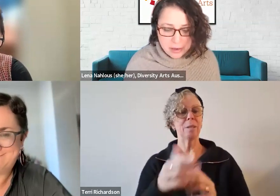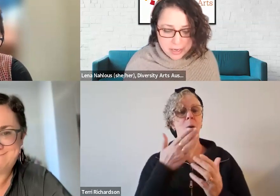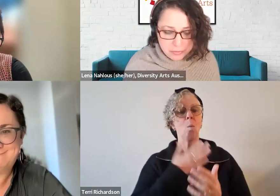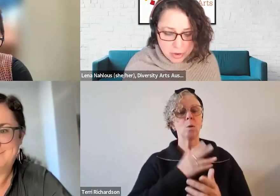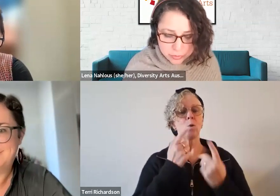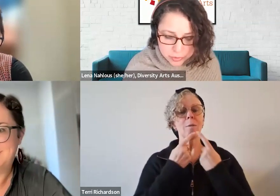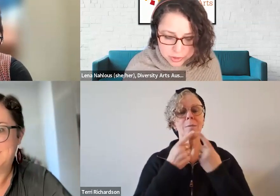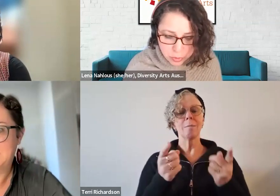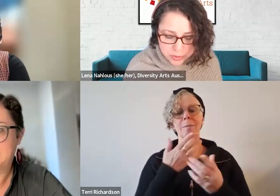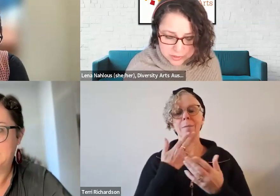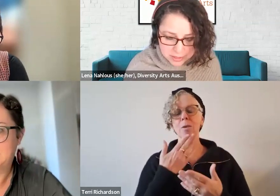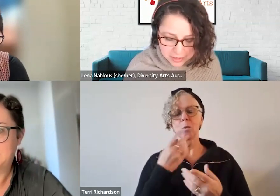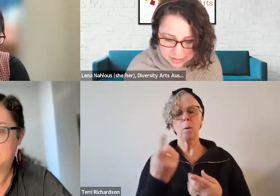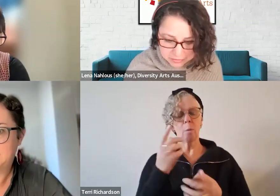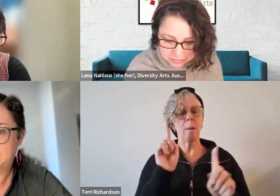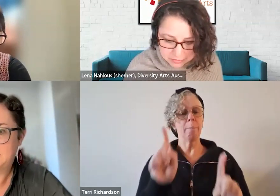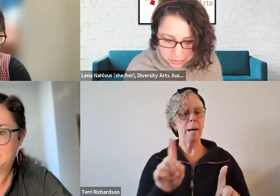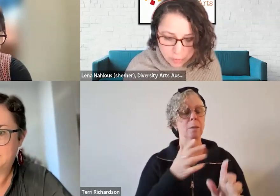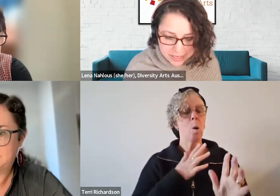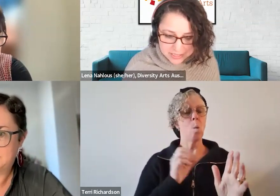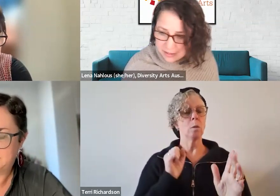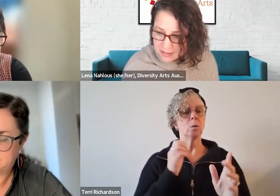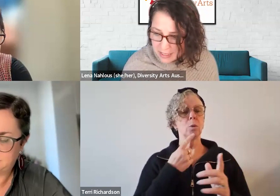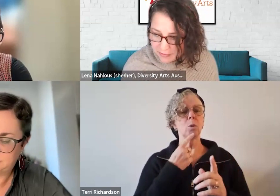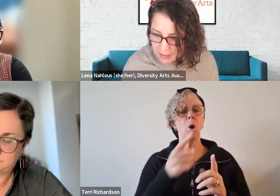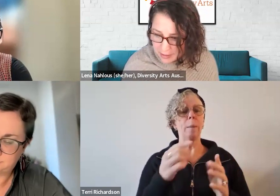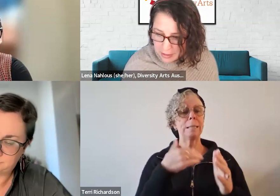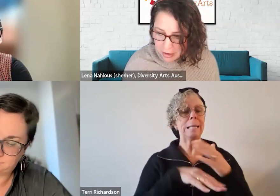but I will just put this comment in and see if any either